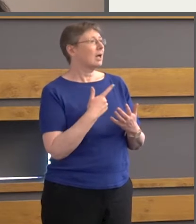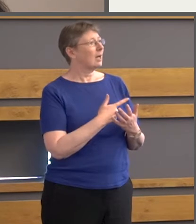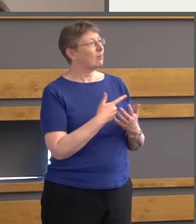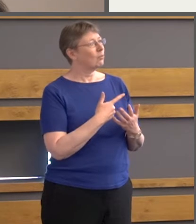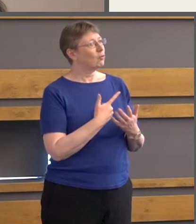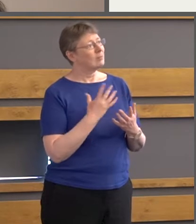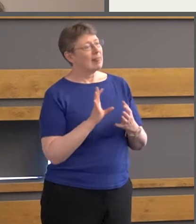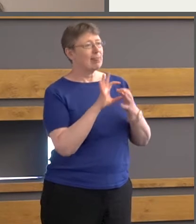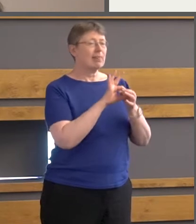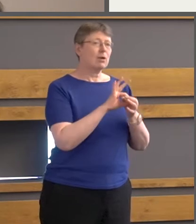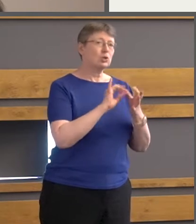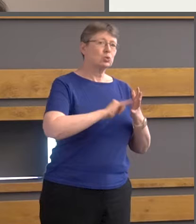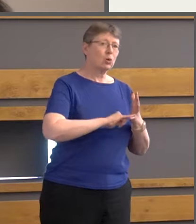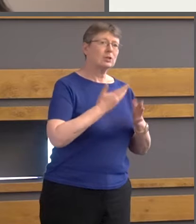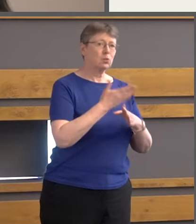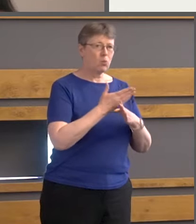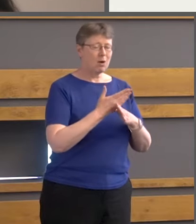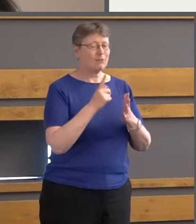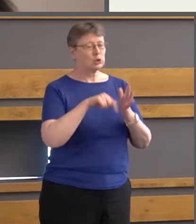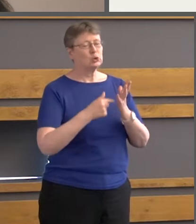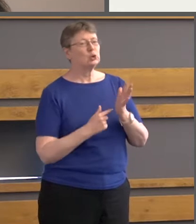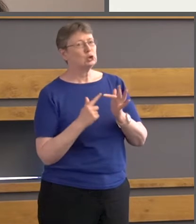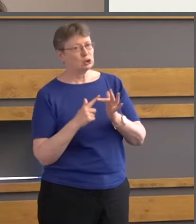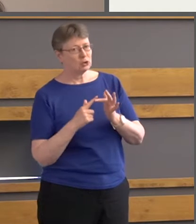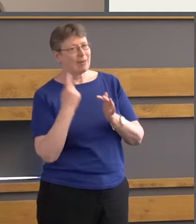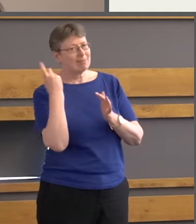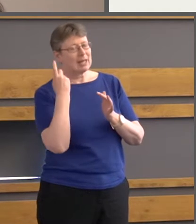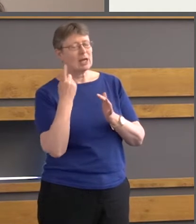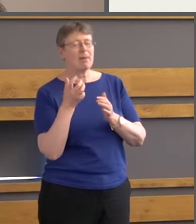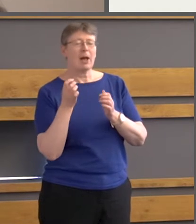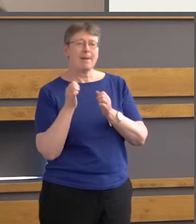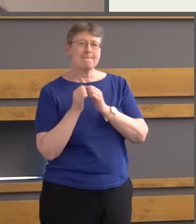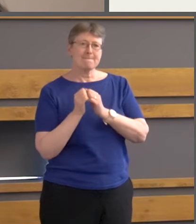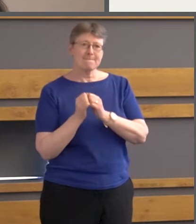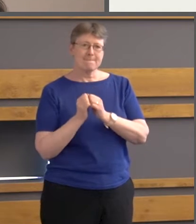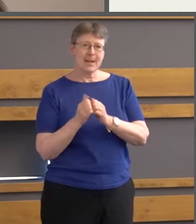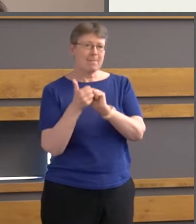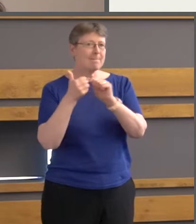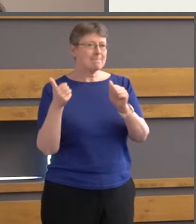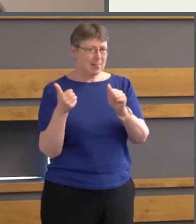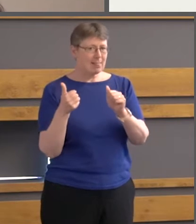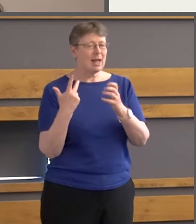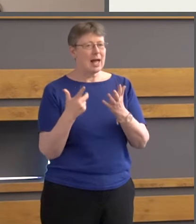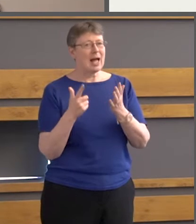and its interrogation of jute through talking about paper milling in Scotland and the British Linen Bank.